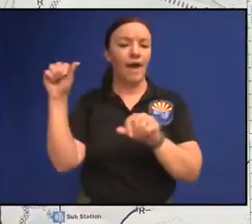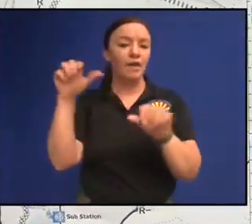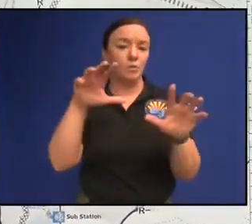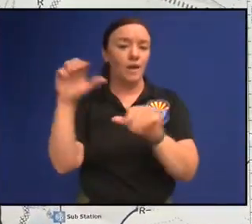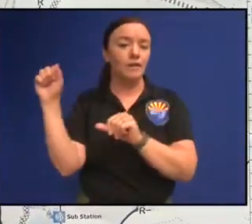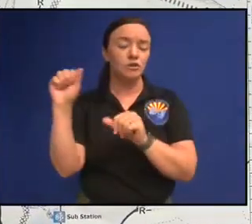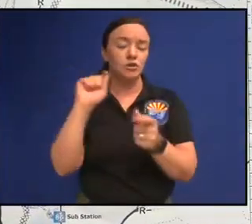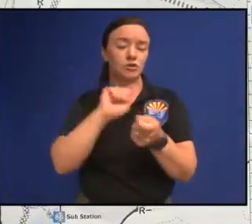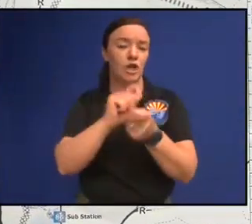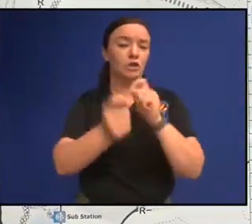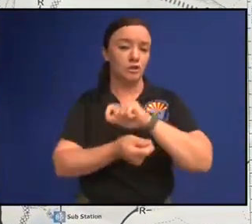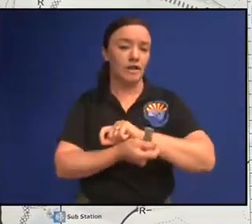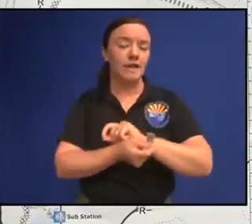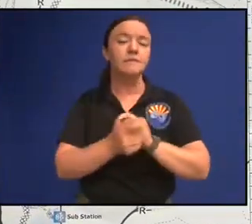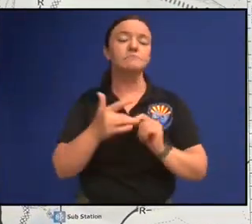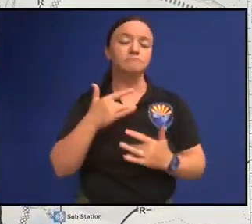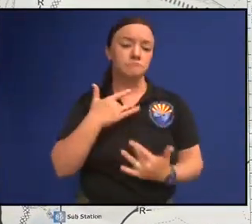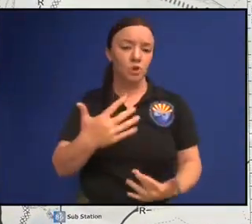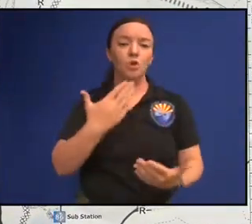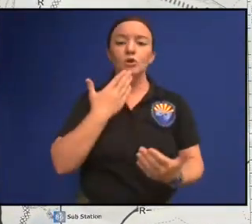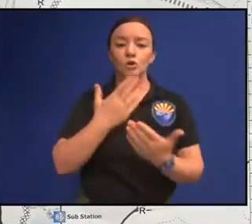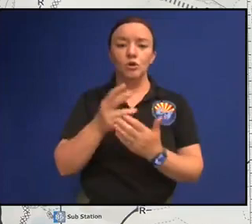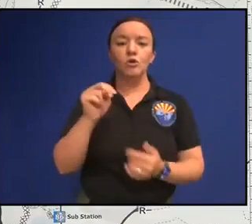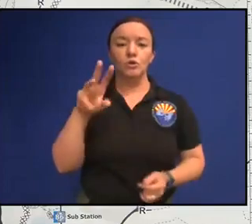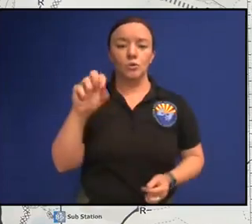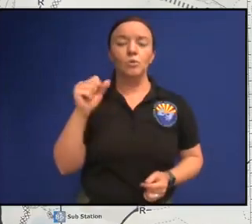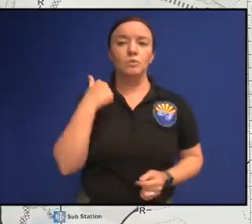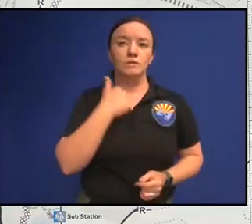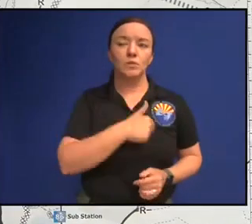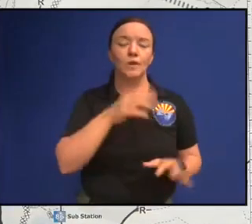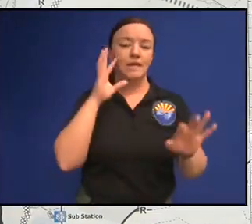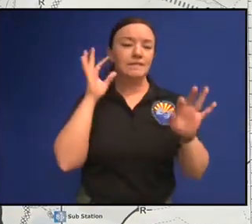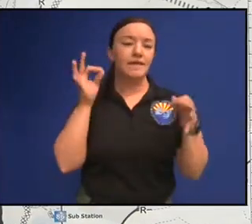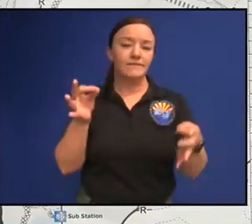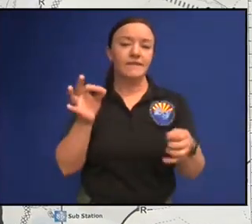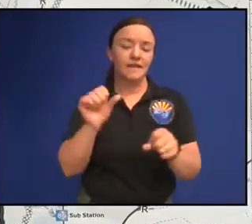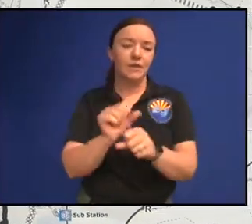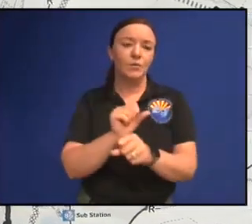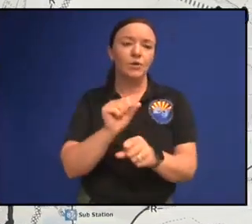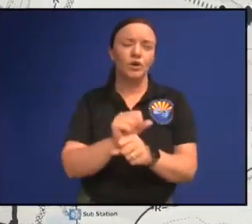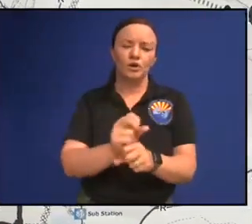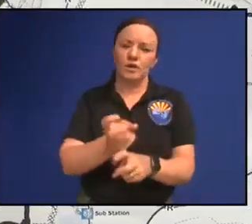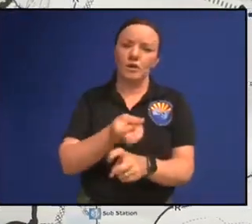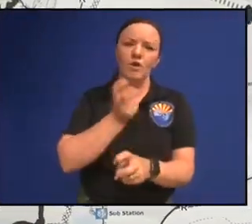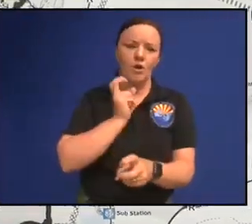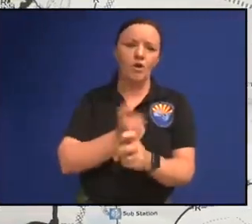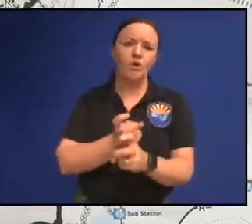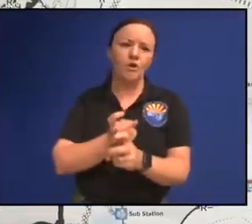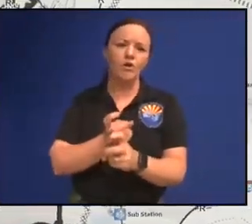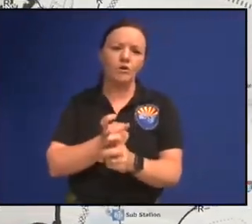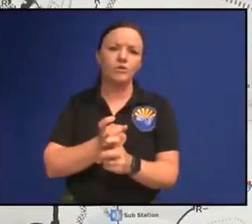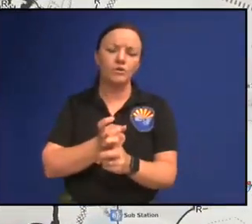ALWAYS GOOD NEWS FOR US AS WE DEFINITELY WORKING VERY HARD BETWEEN LAW ENFORCEMENT AND ALSO INCIDENT